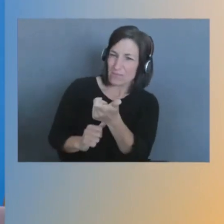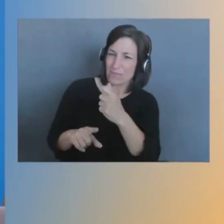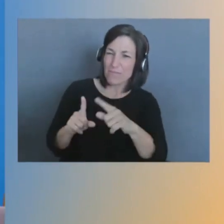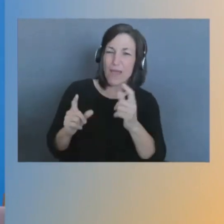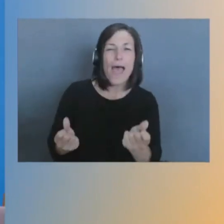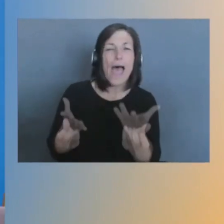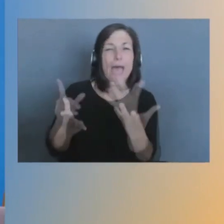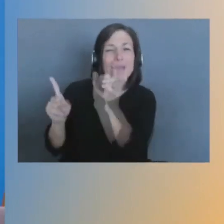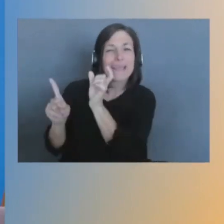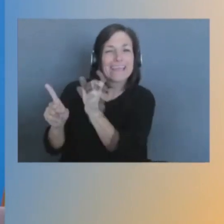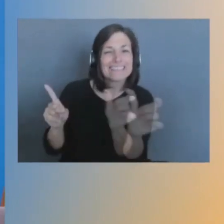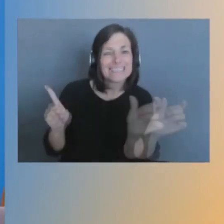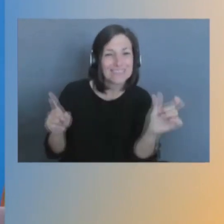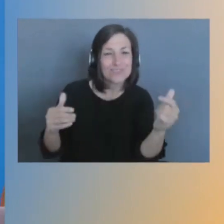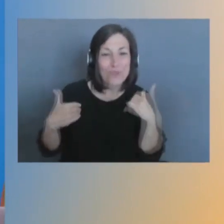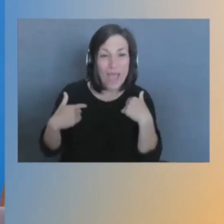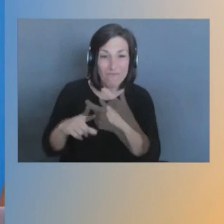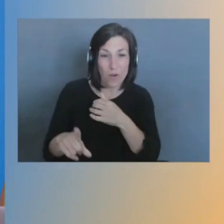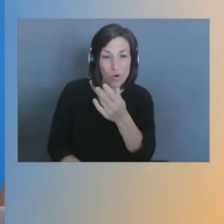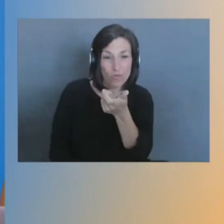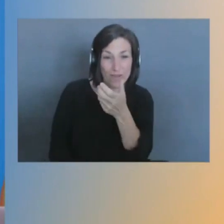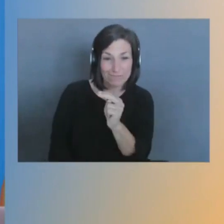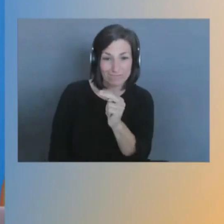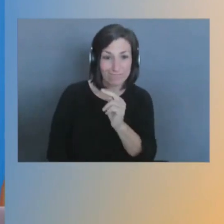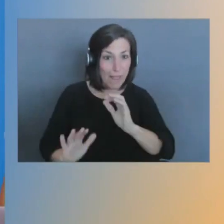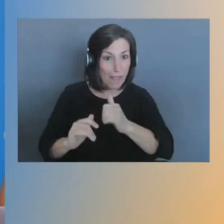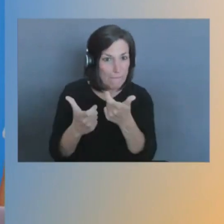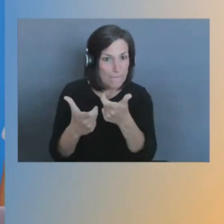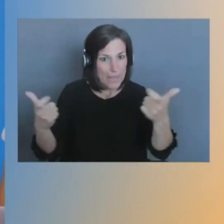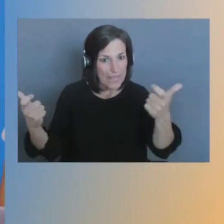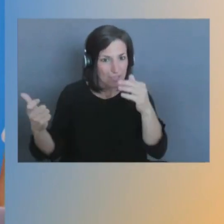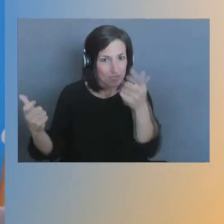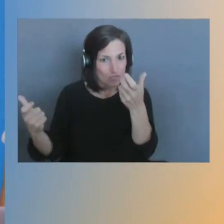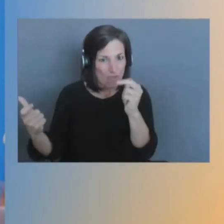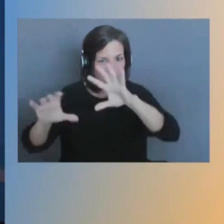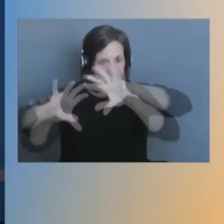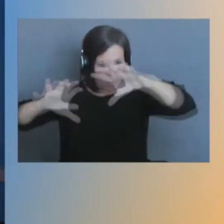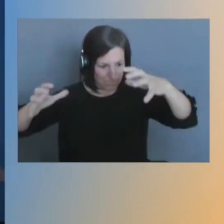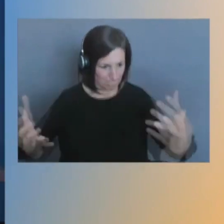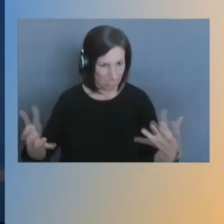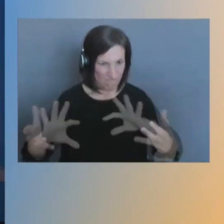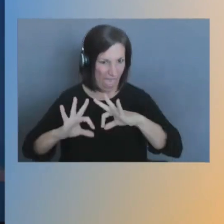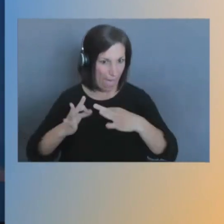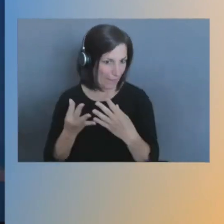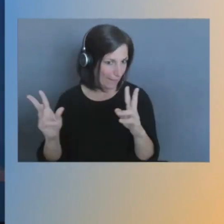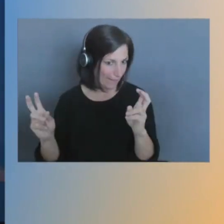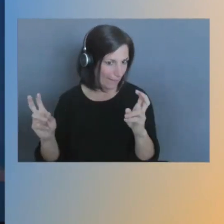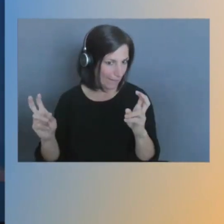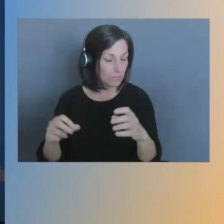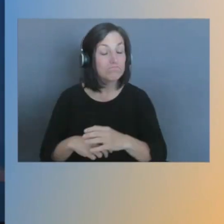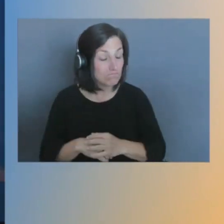Like, how big is our Graviton family? Yeah, so today there are 13 different instance types